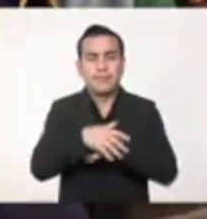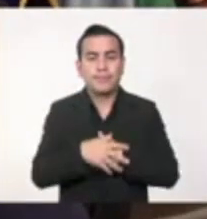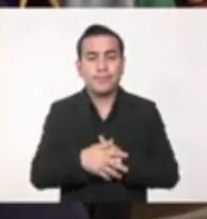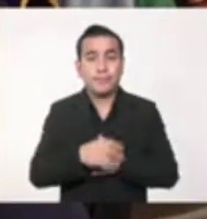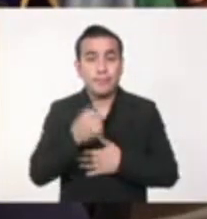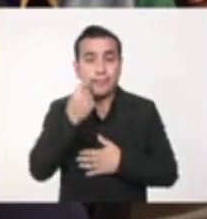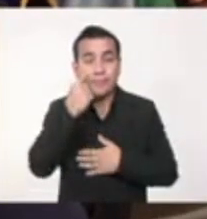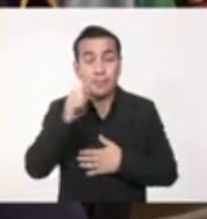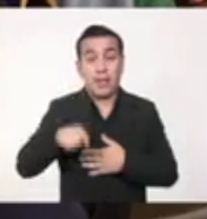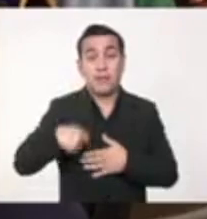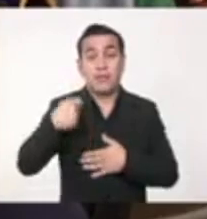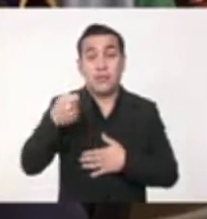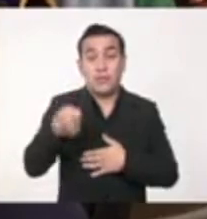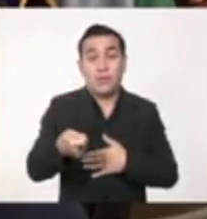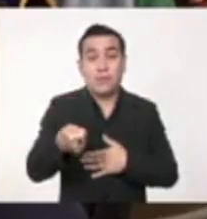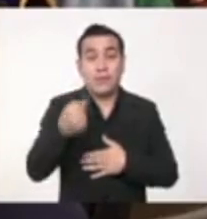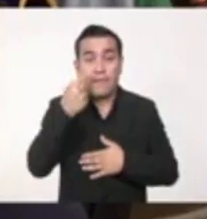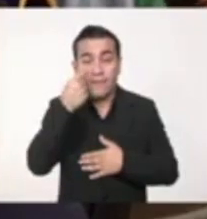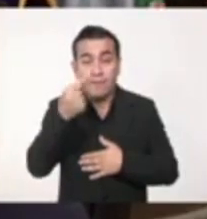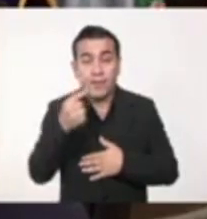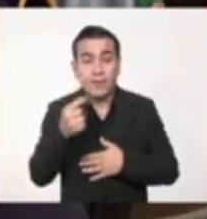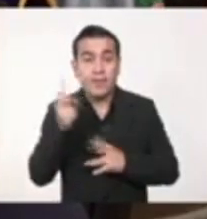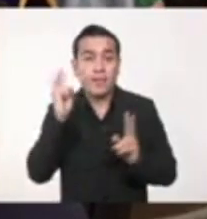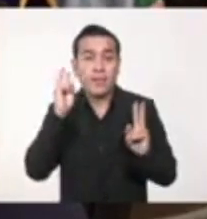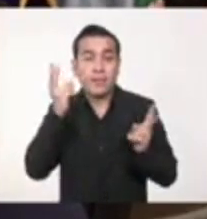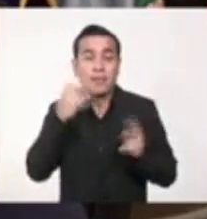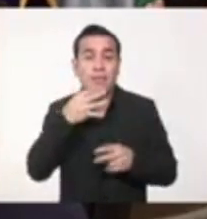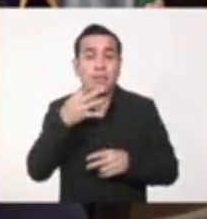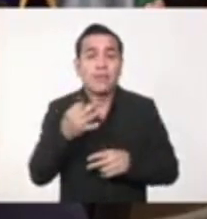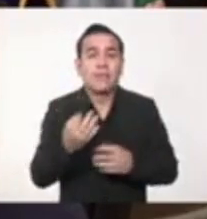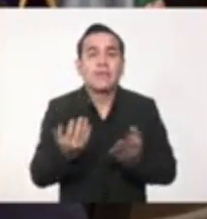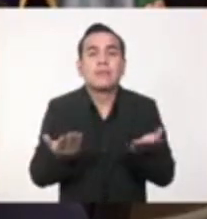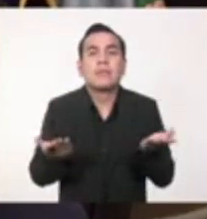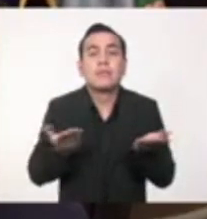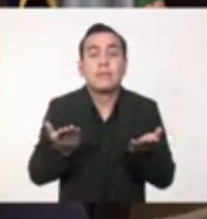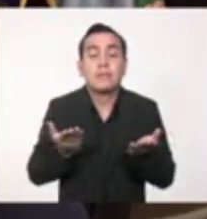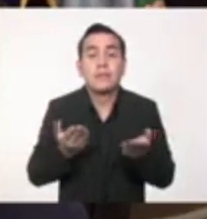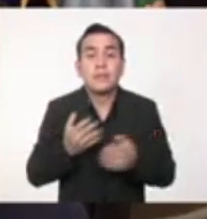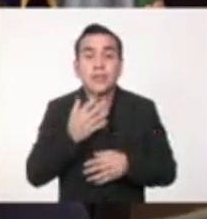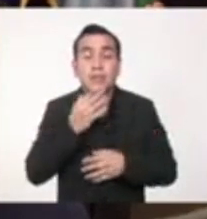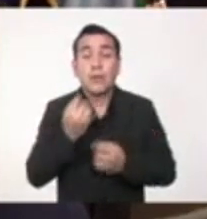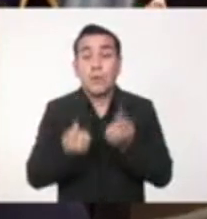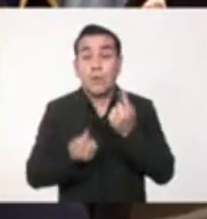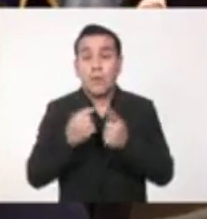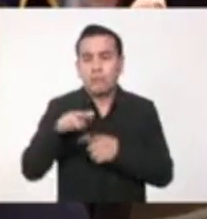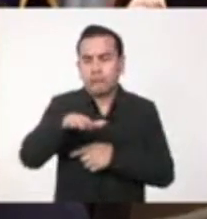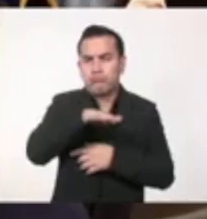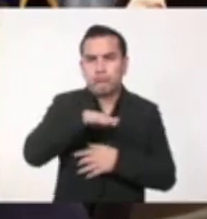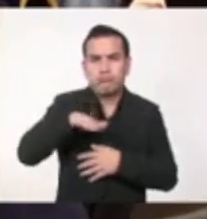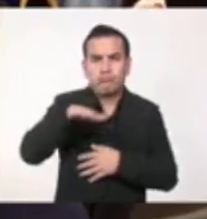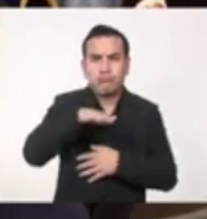Soyapango, here to San Salvador, to Mexicans, to any area, anywhere in the metropolitan area , go to